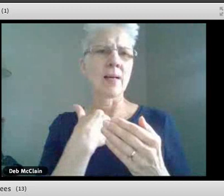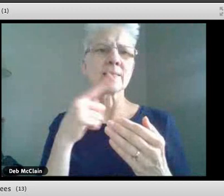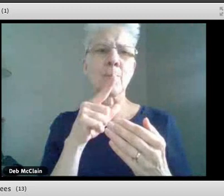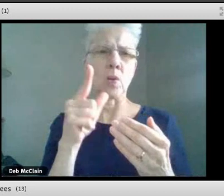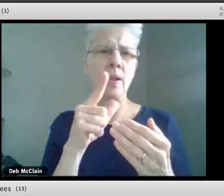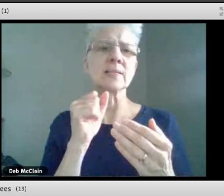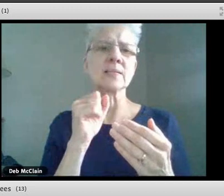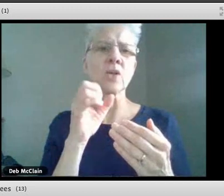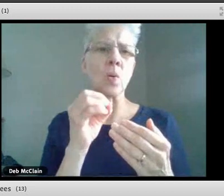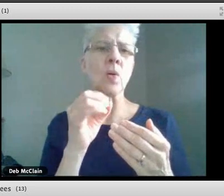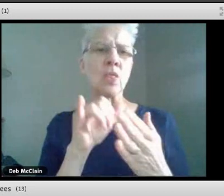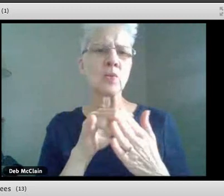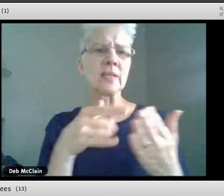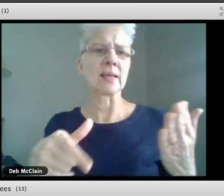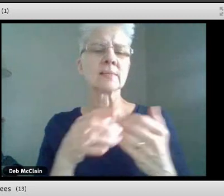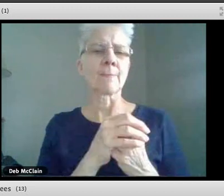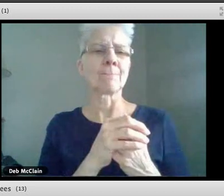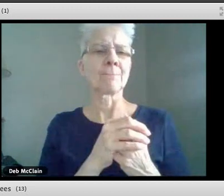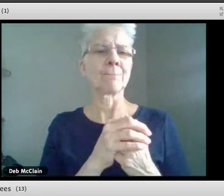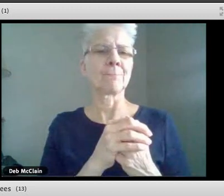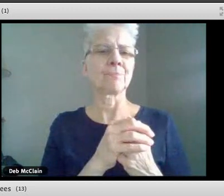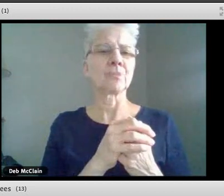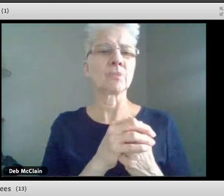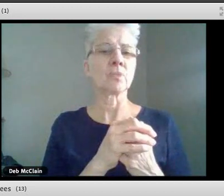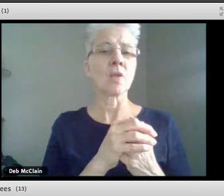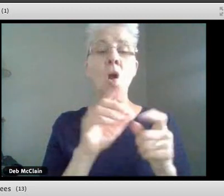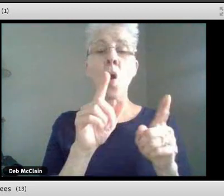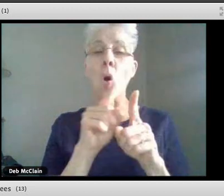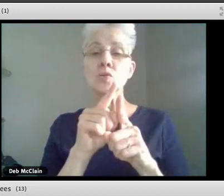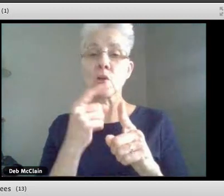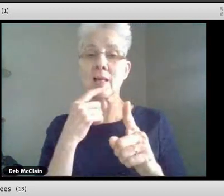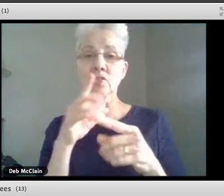It also, like I've talked about a little bit, when you improve your site for accessibility,